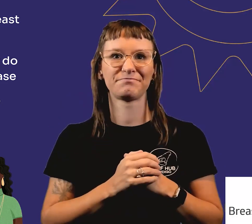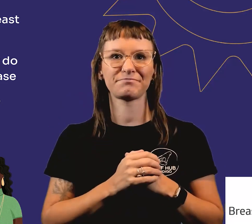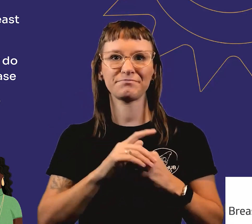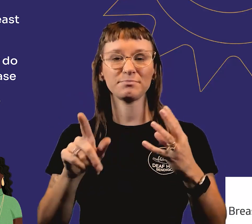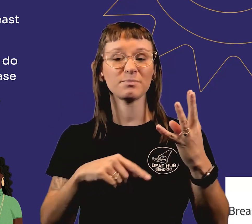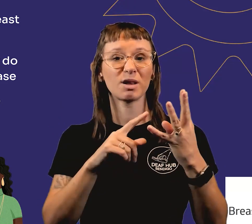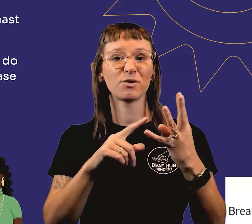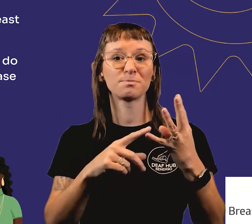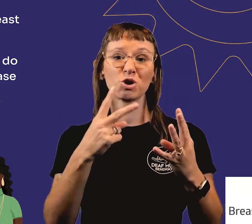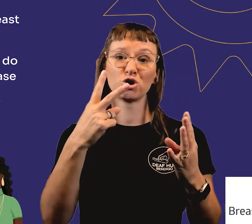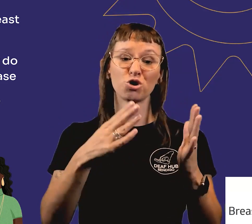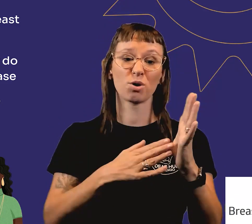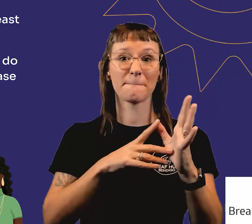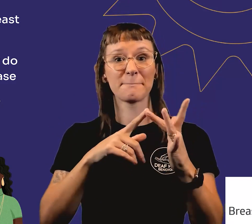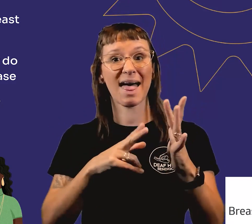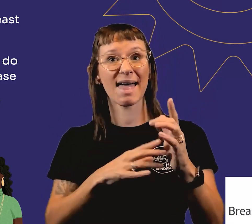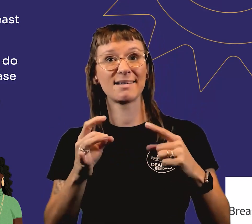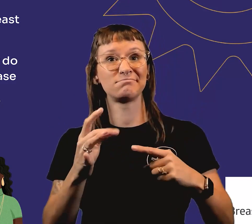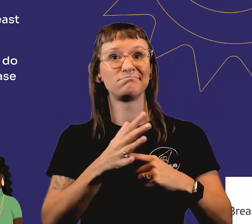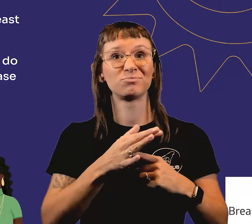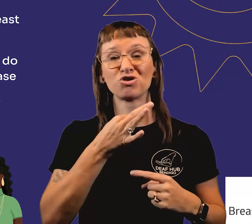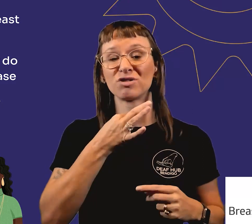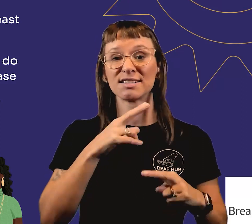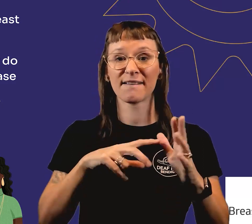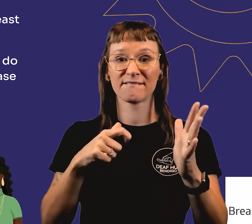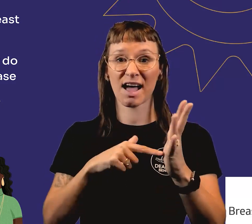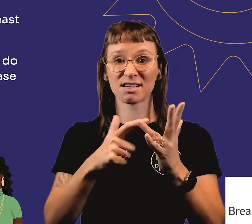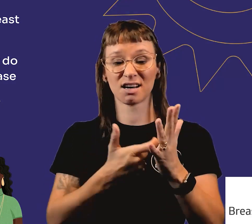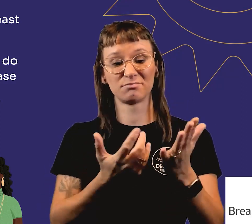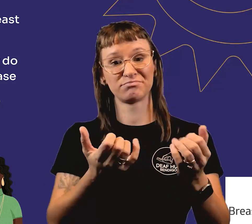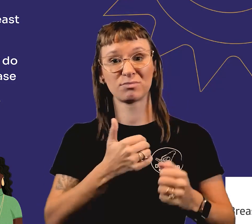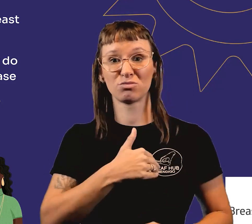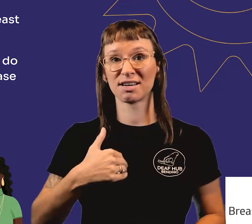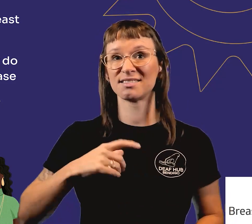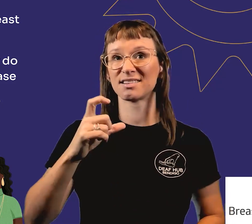Your strongest risk factors for developing breast cancer are being a woman and getting older.